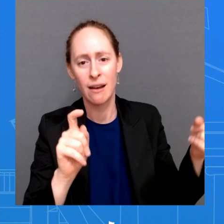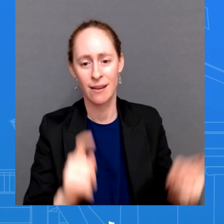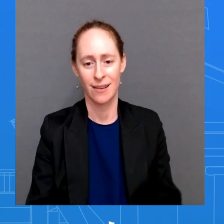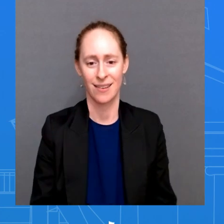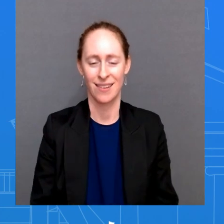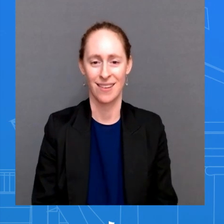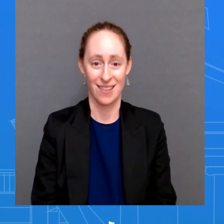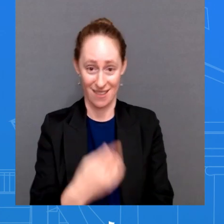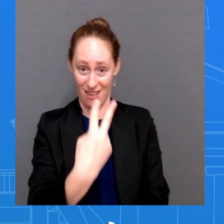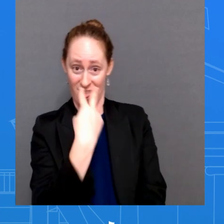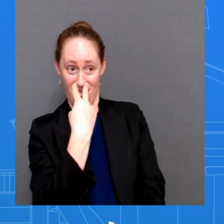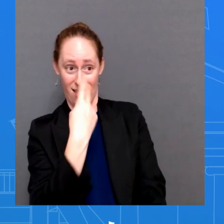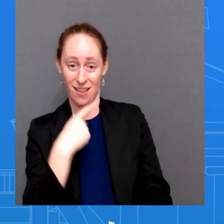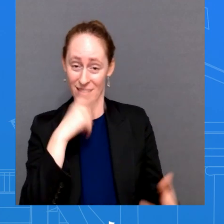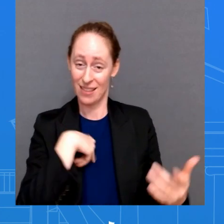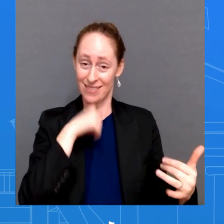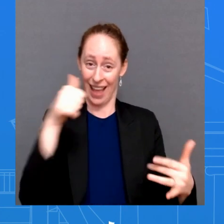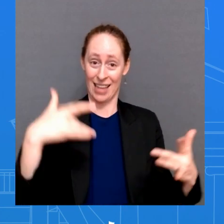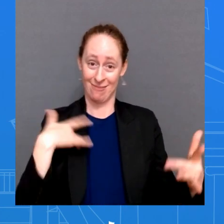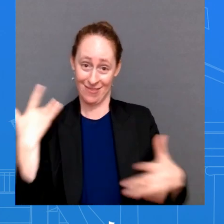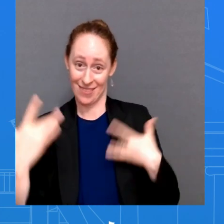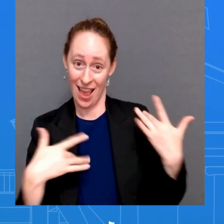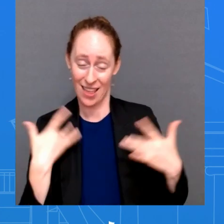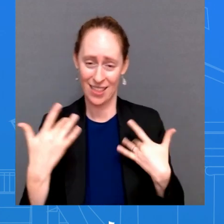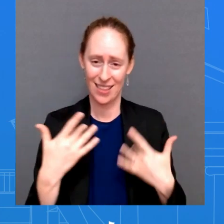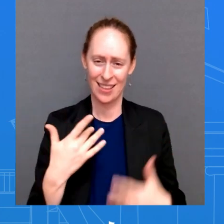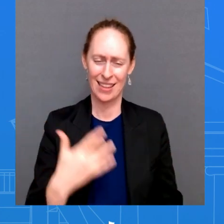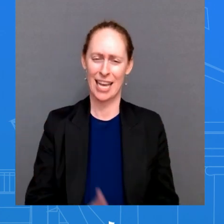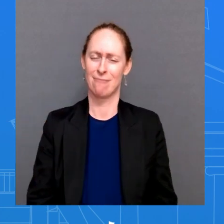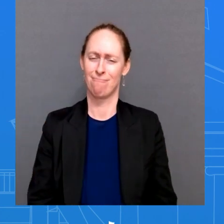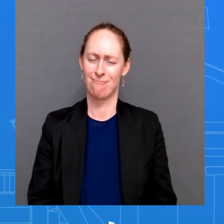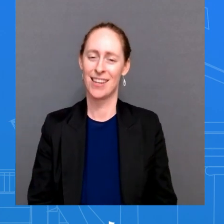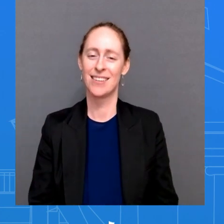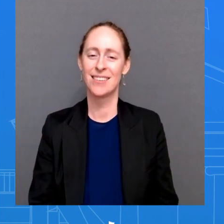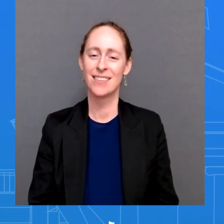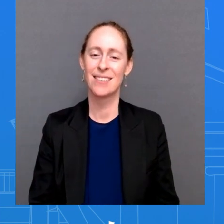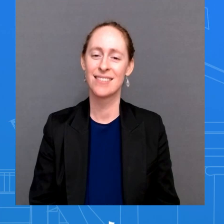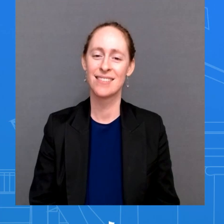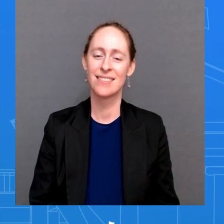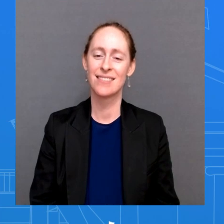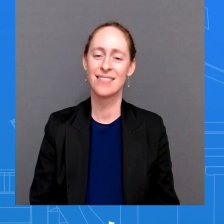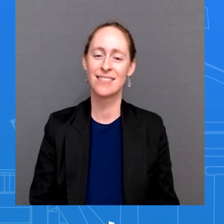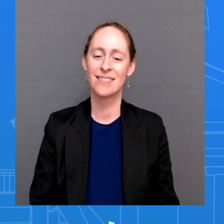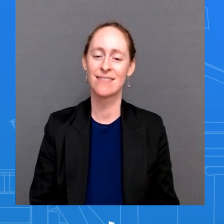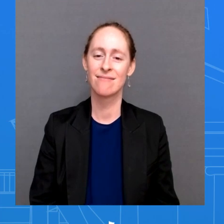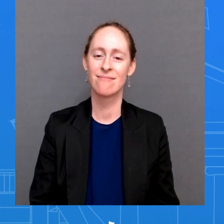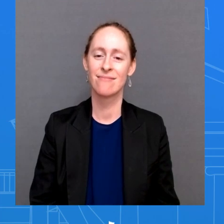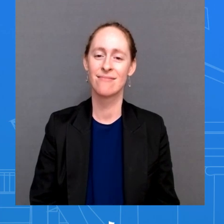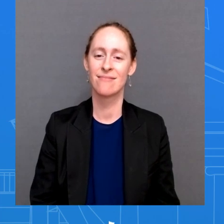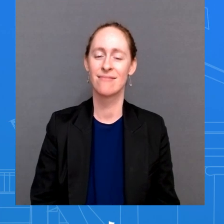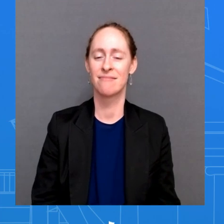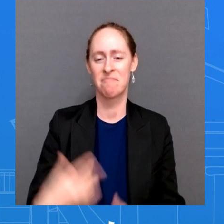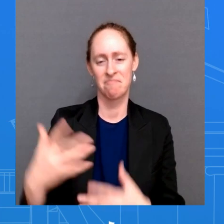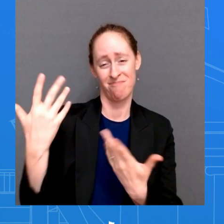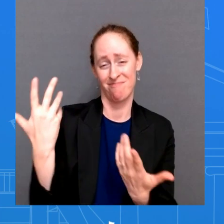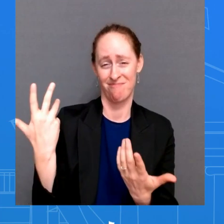we've been very clear for, gosh, the past week or so, that the Speaker has the right to go to Taiwan. We have said that.